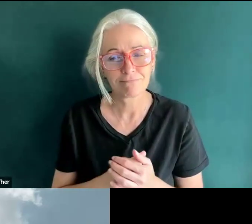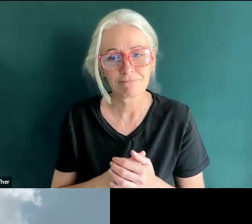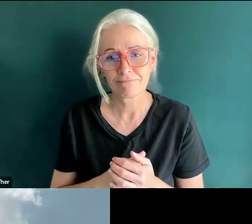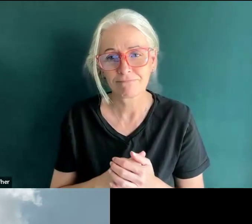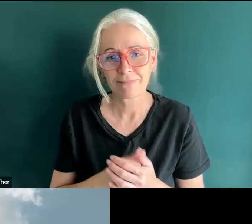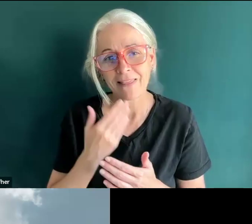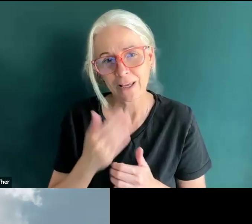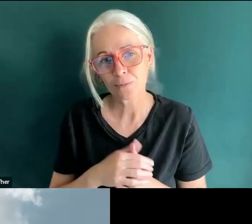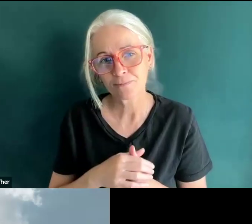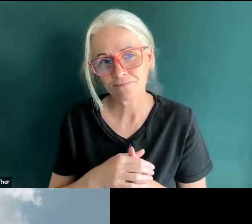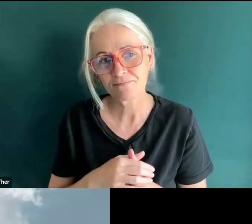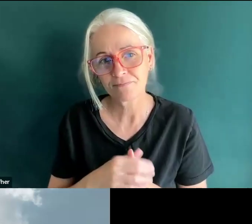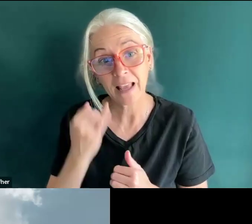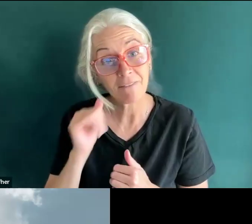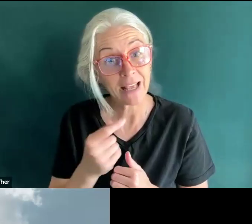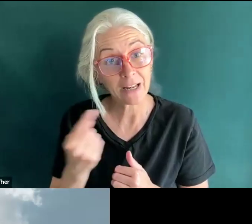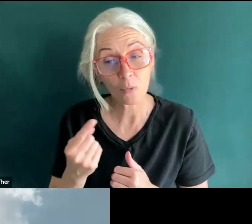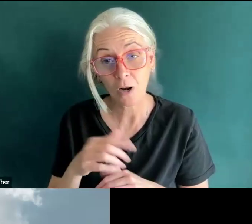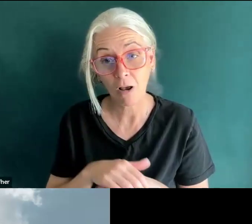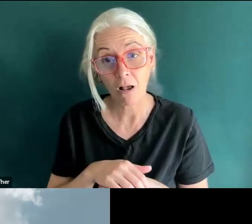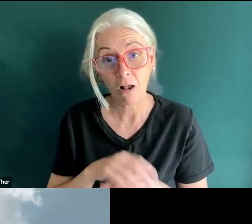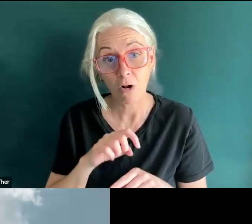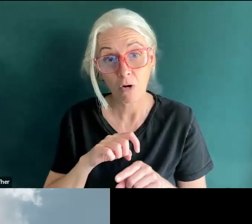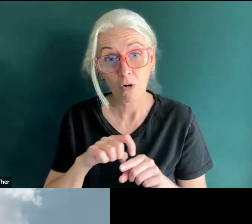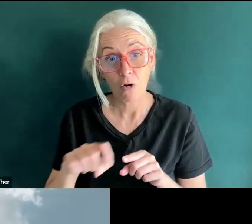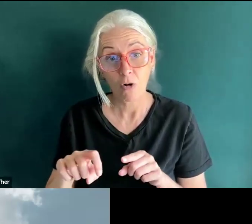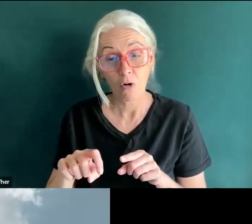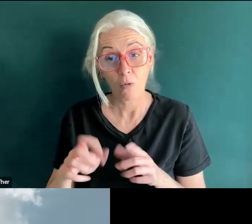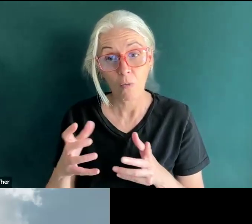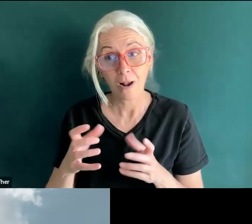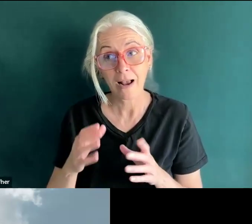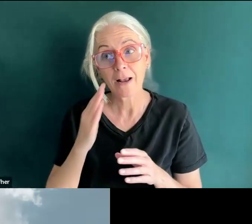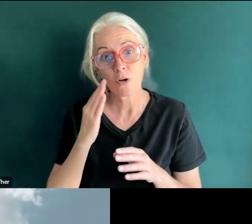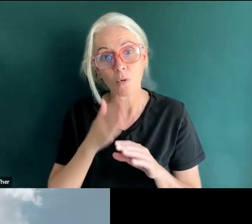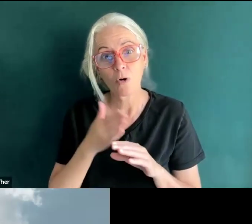so thank you. And if anyone on the call here, I know we're over, wanting to,